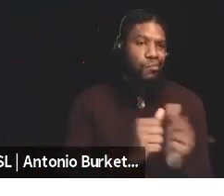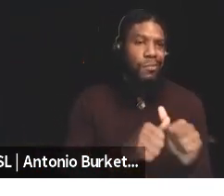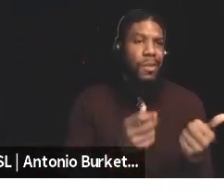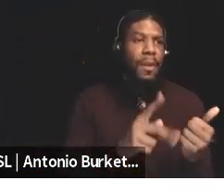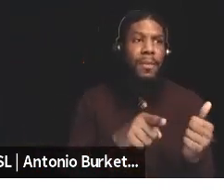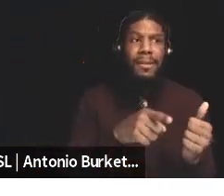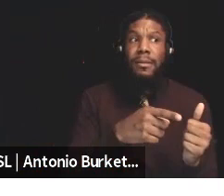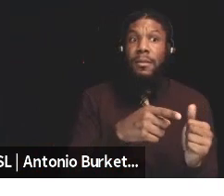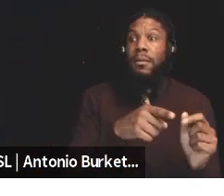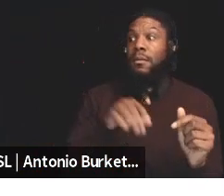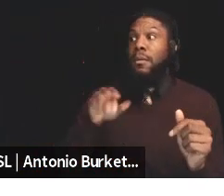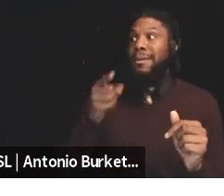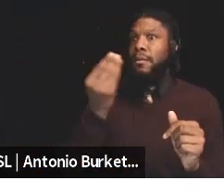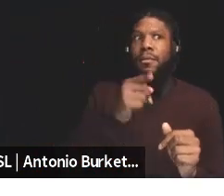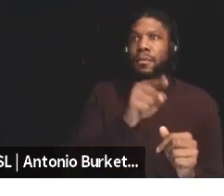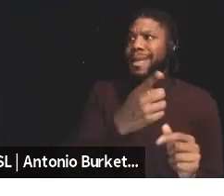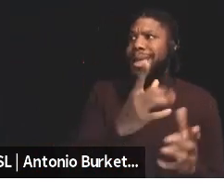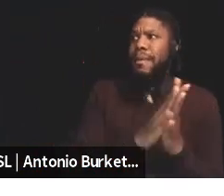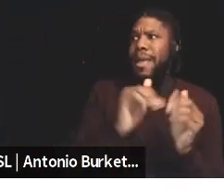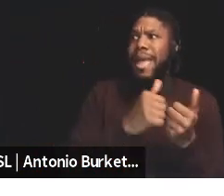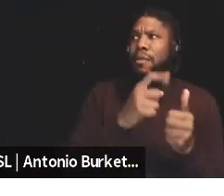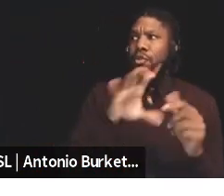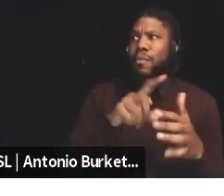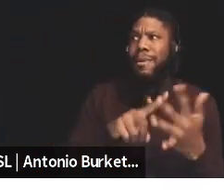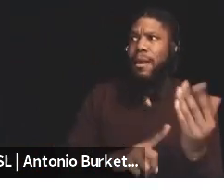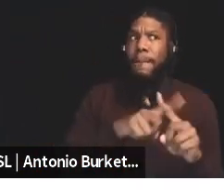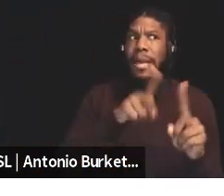How can I approach this person who has a power differential?" Andd he's like "Oh, maybe you